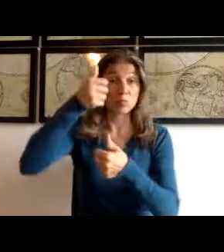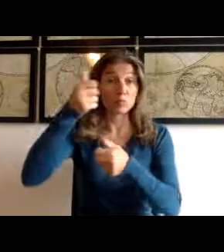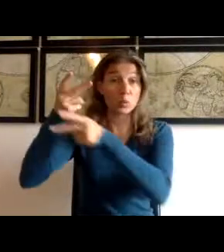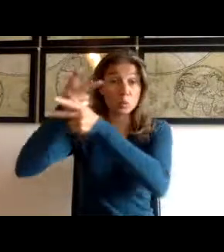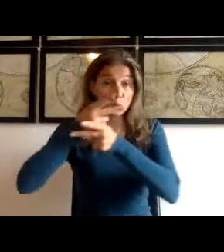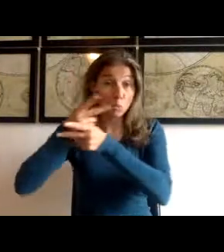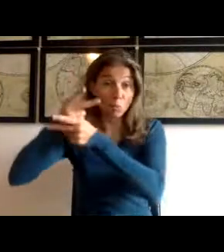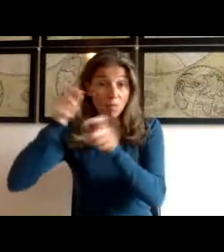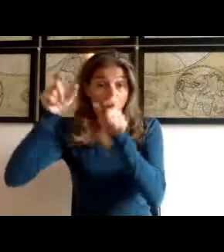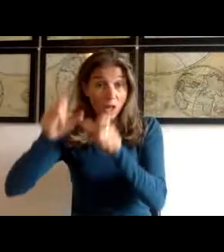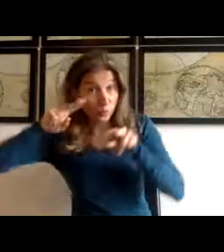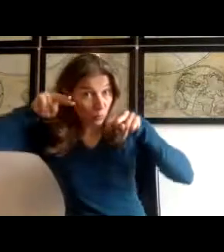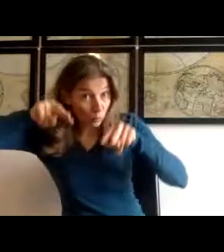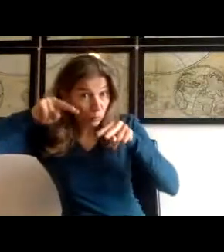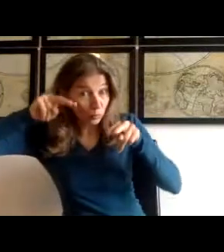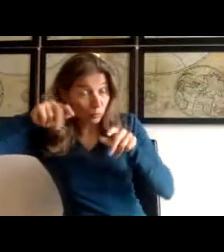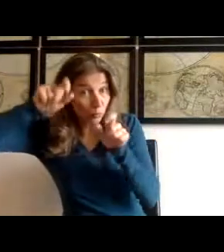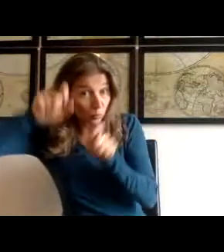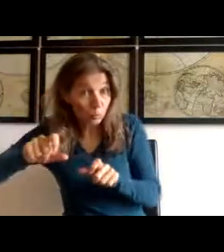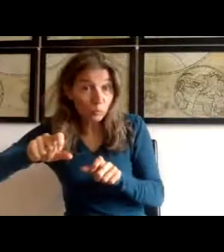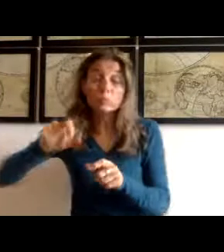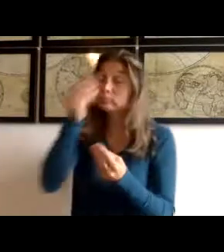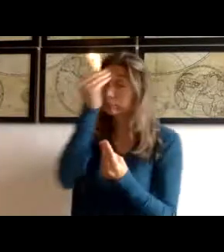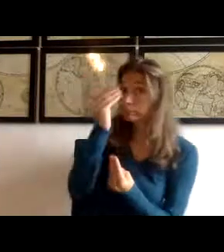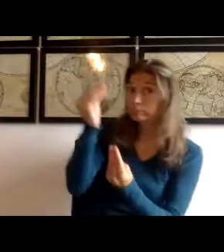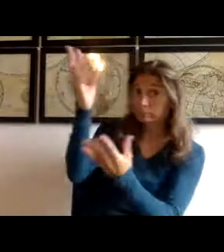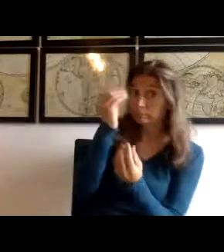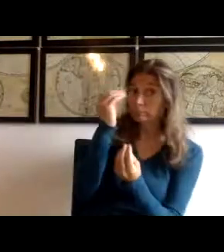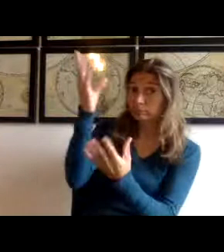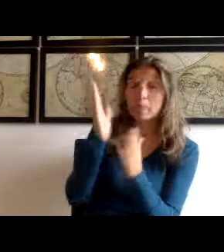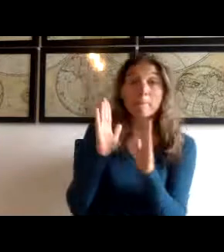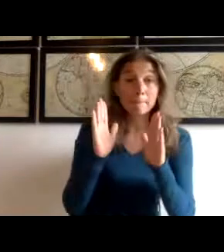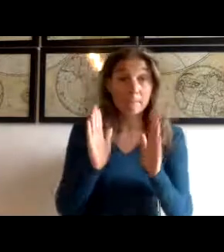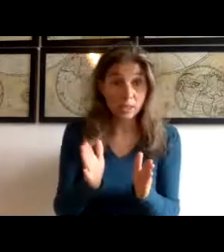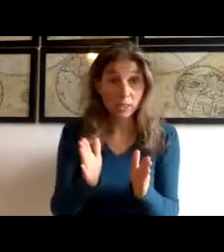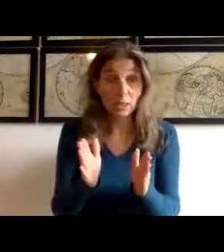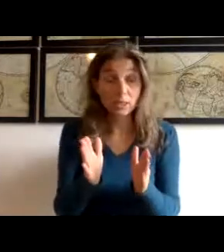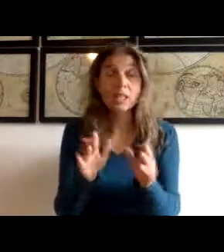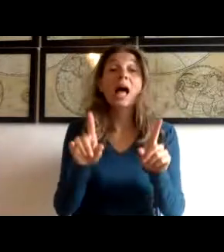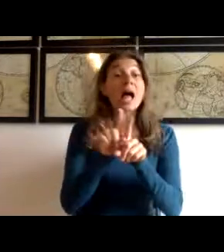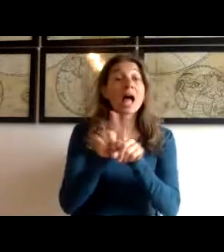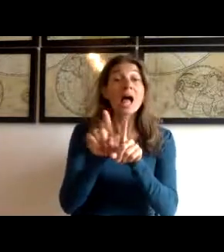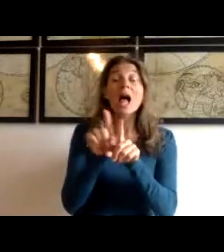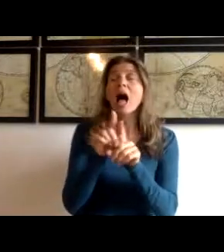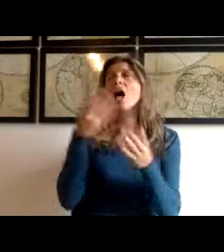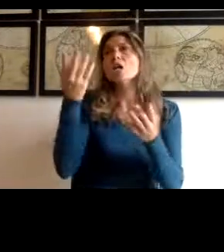And I think my supervisor would mentor me on what I have to do